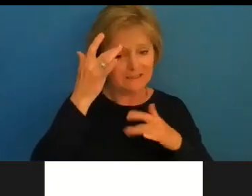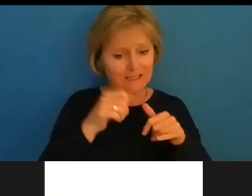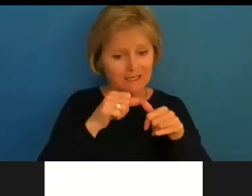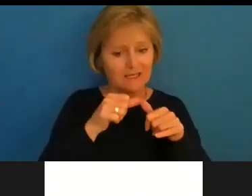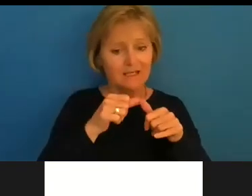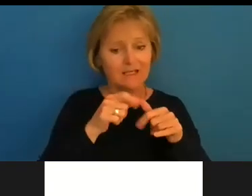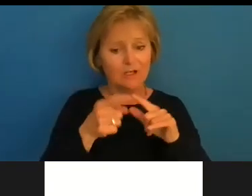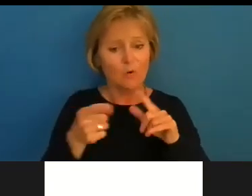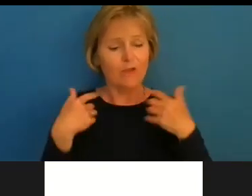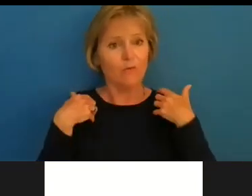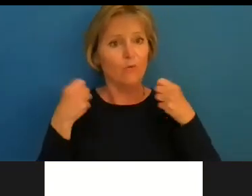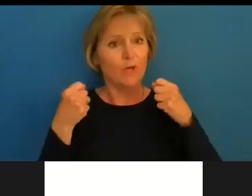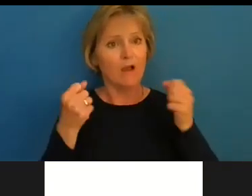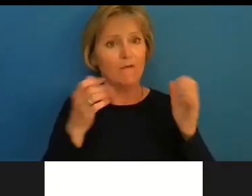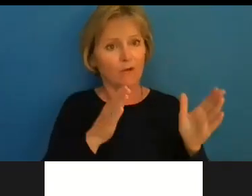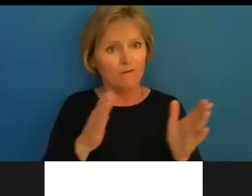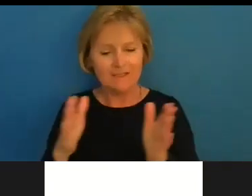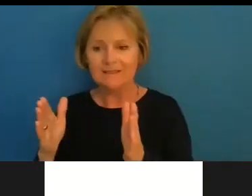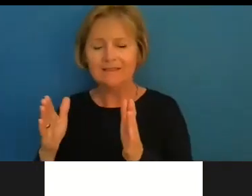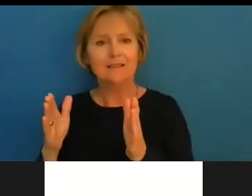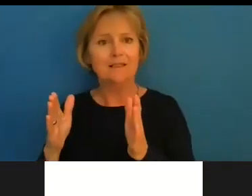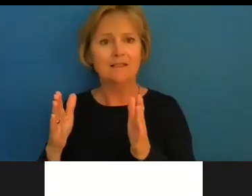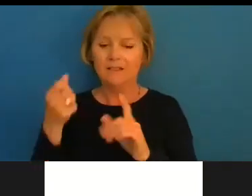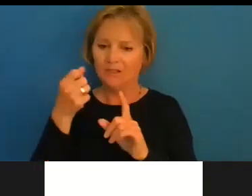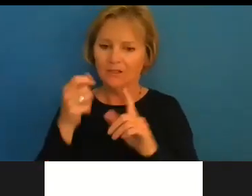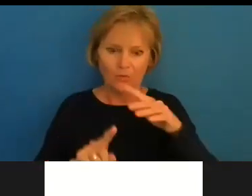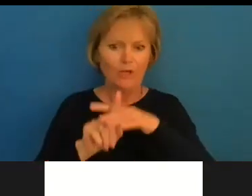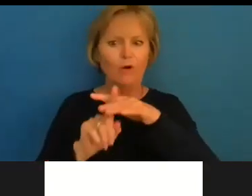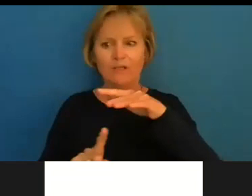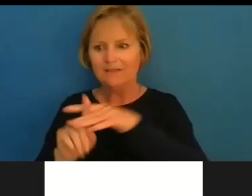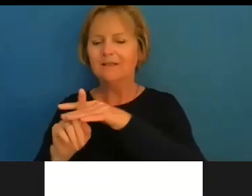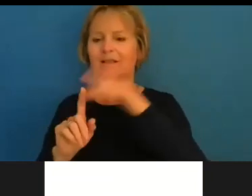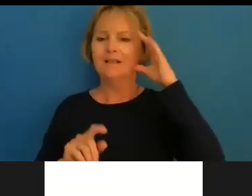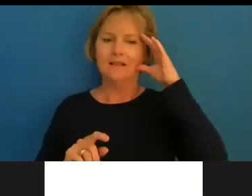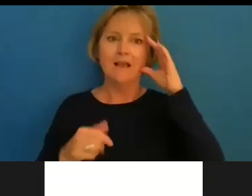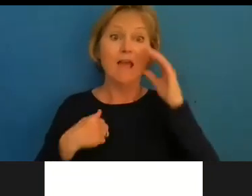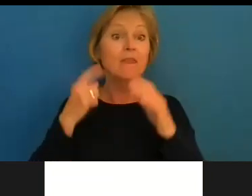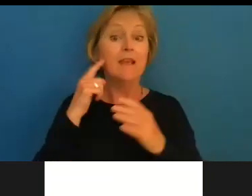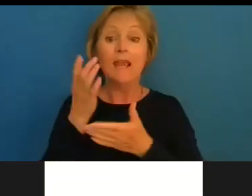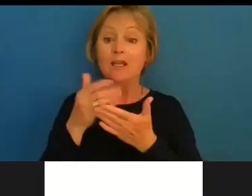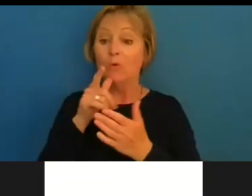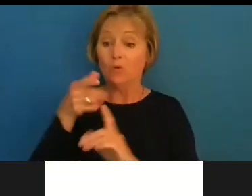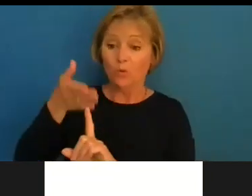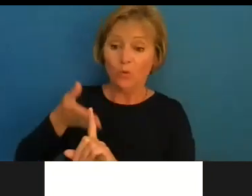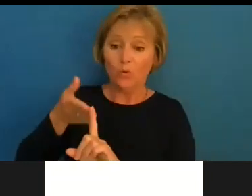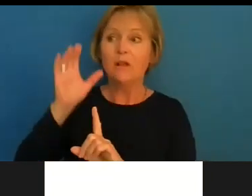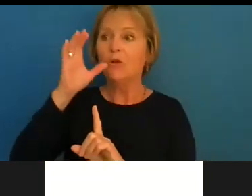phases and, you know, recurrences, and for anyone looking for a creative outlet,